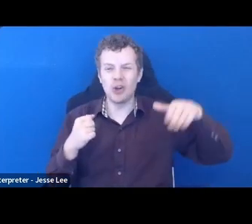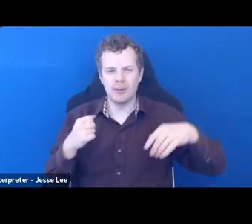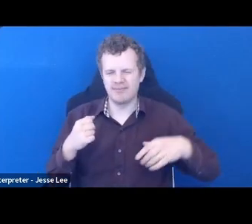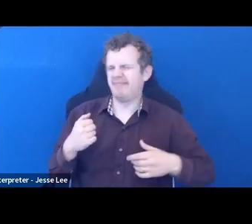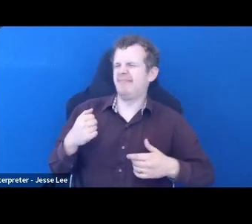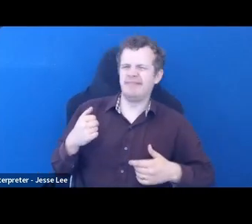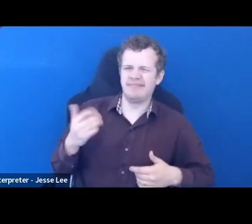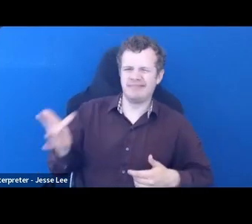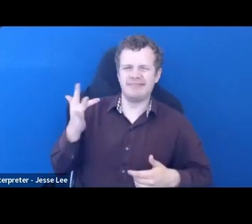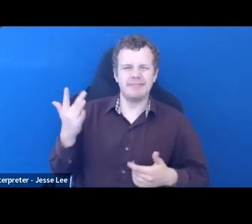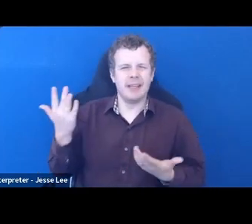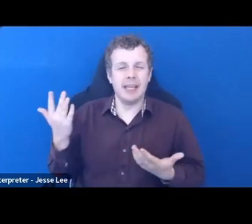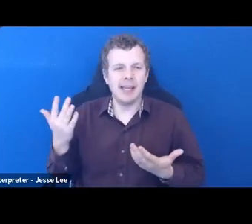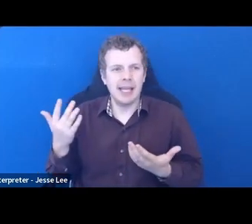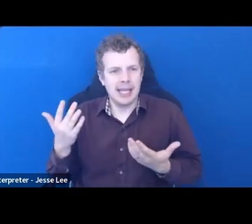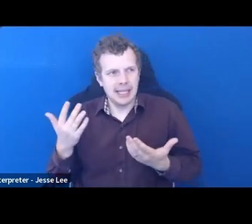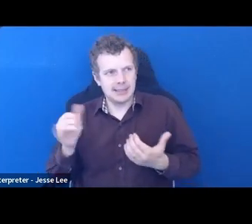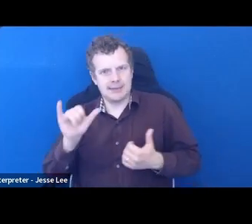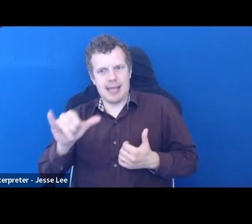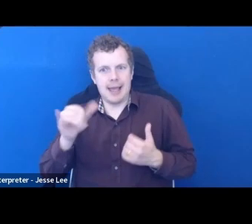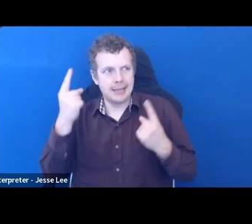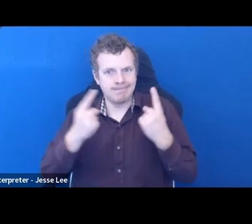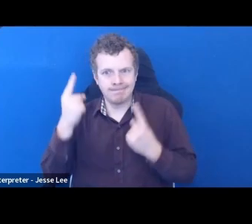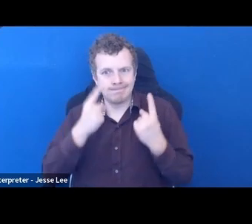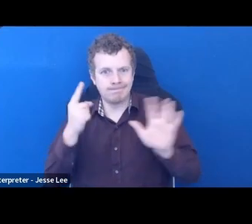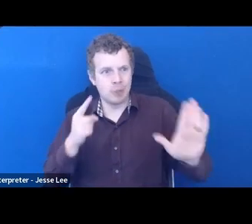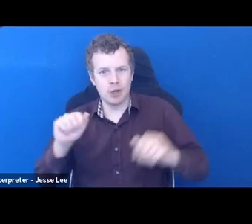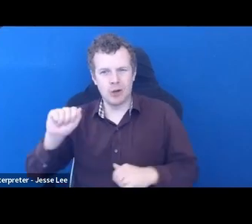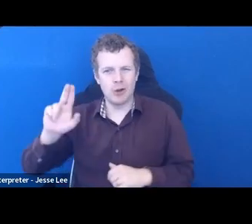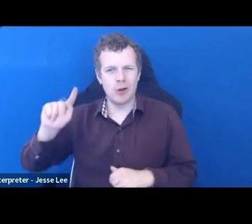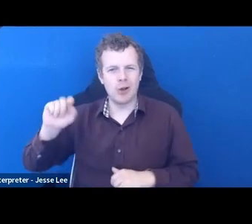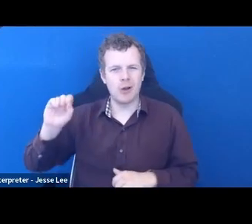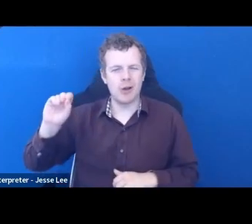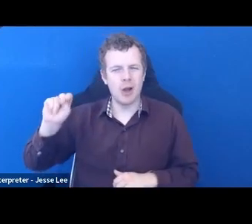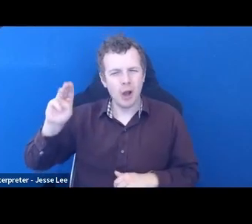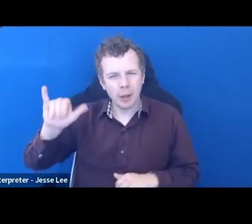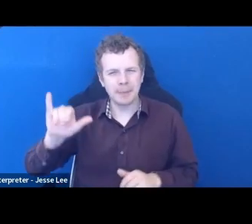In a couple years. Versus I feel bad about this.